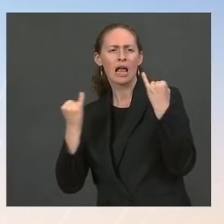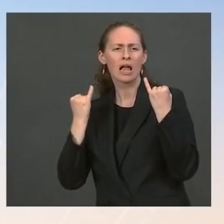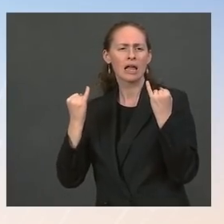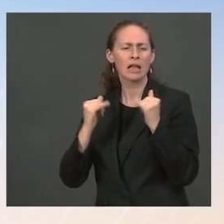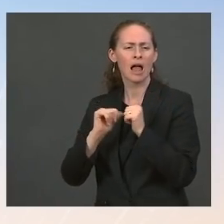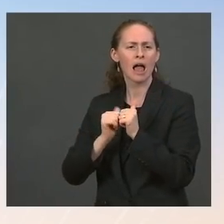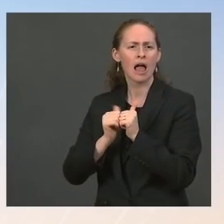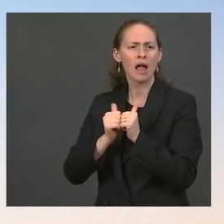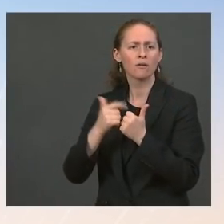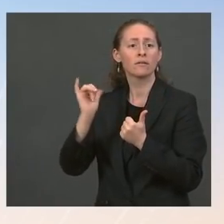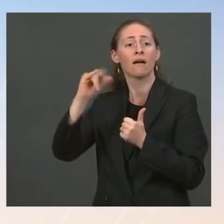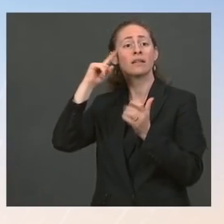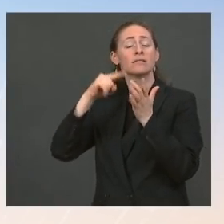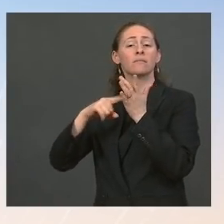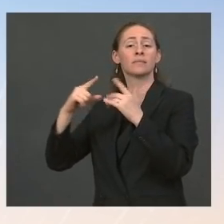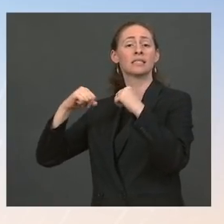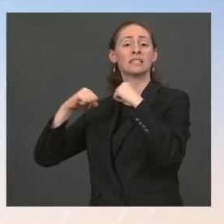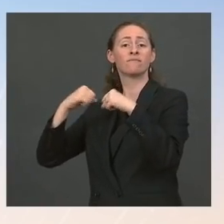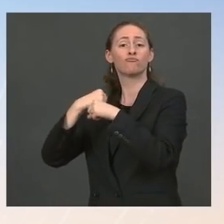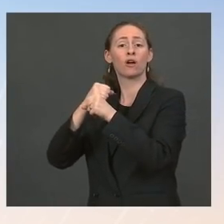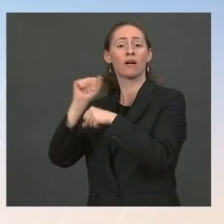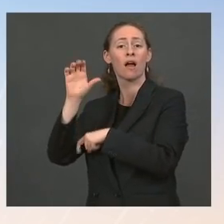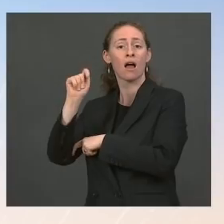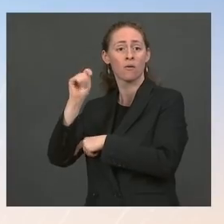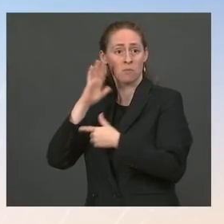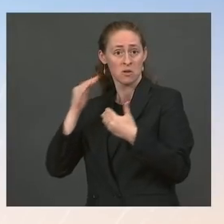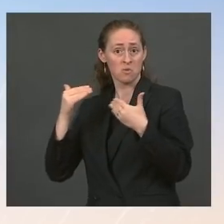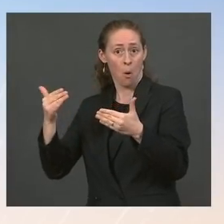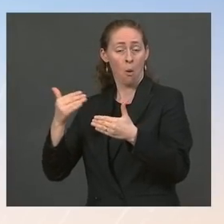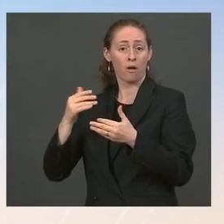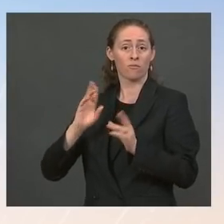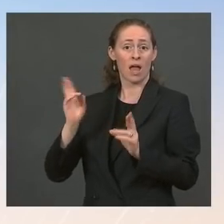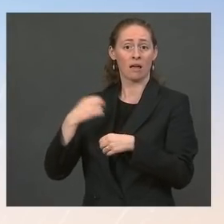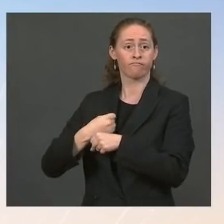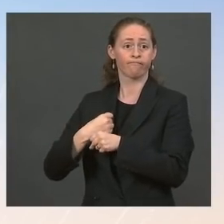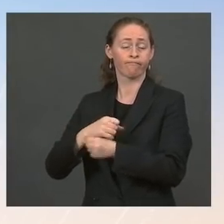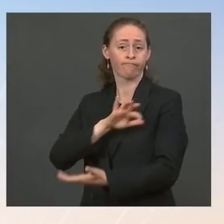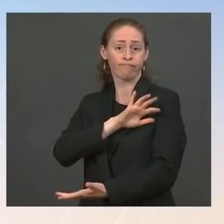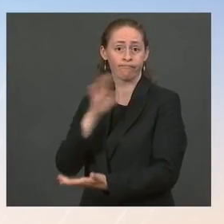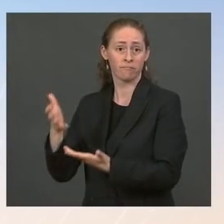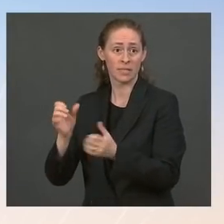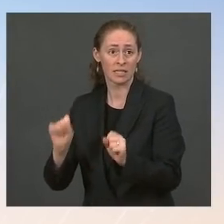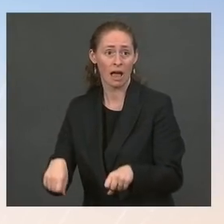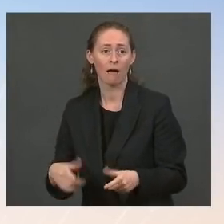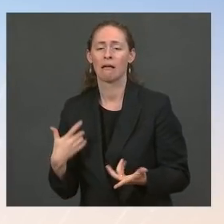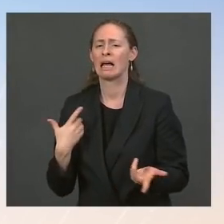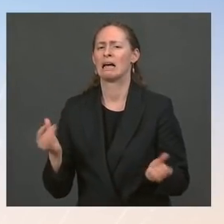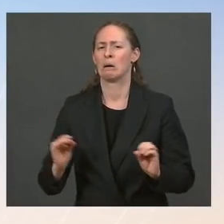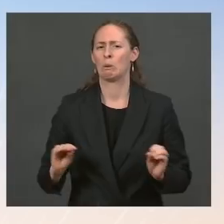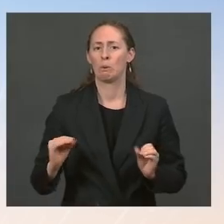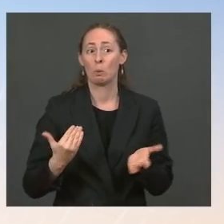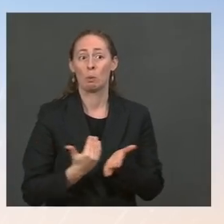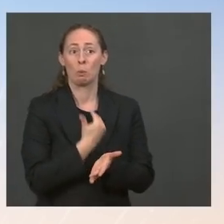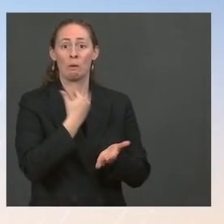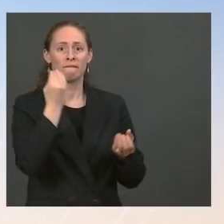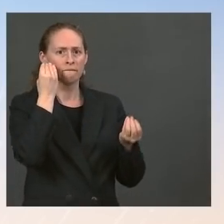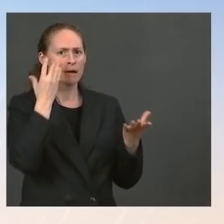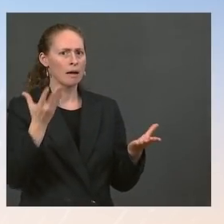and how quickly could that get production going? Ms. Psaki: I don't have any new actions to preview for you, but what I can -- and I think what you were alluding to,